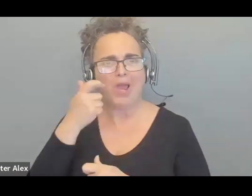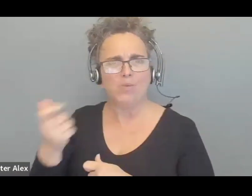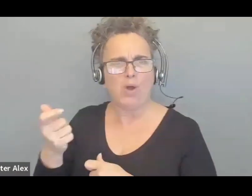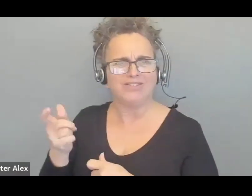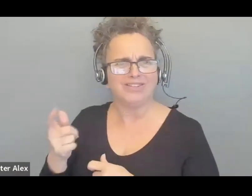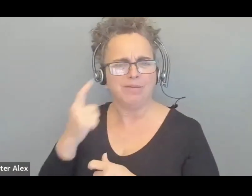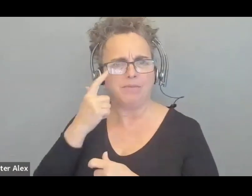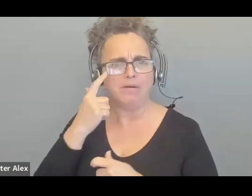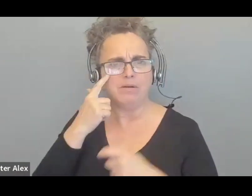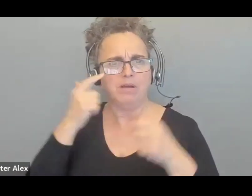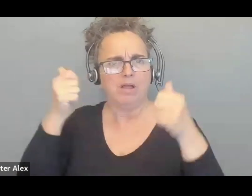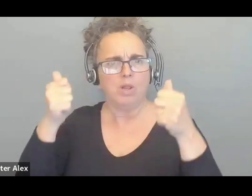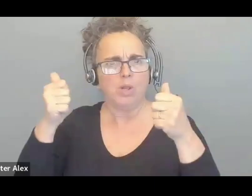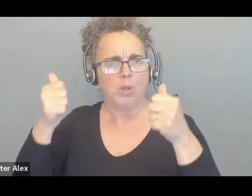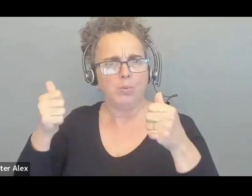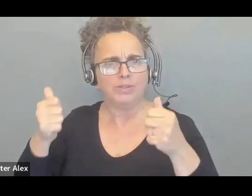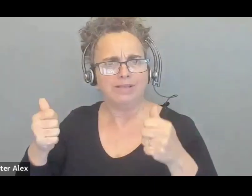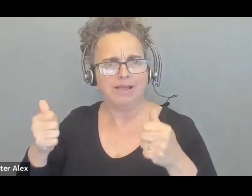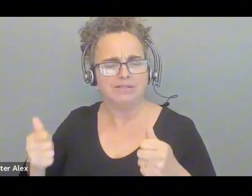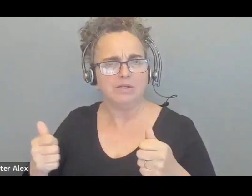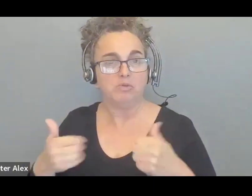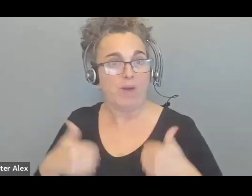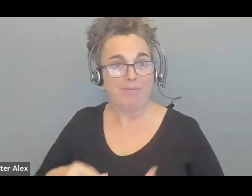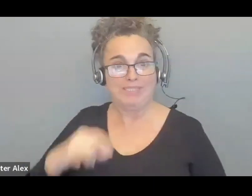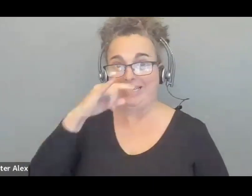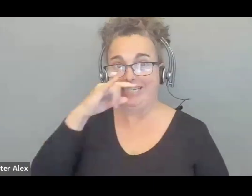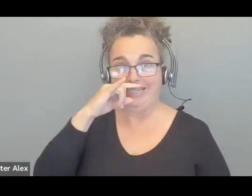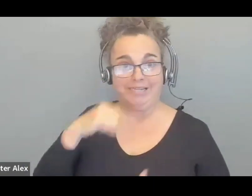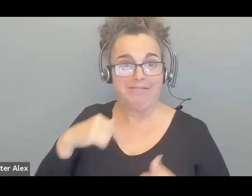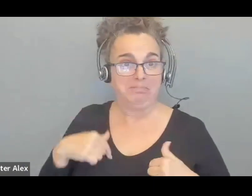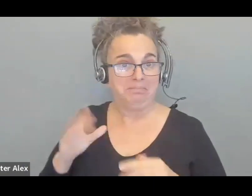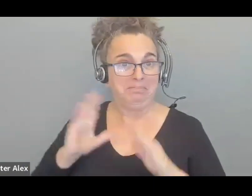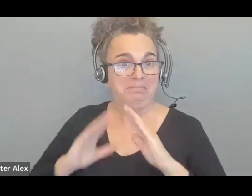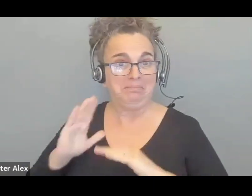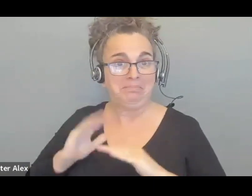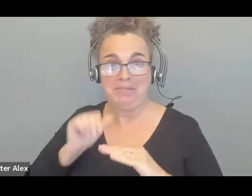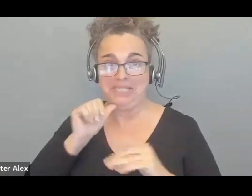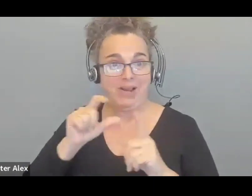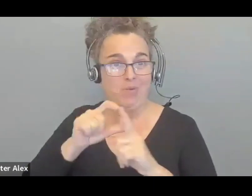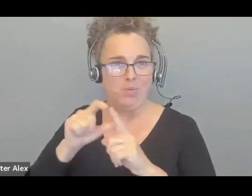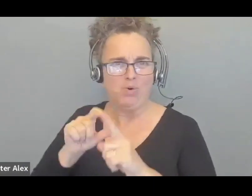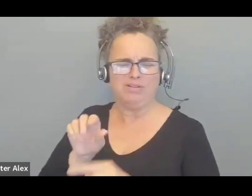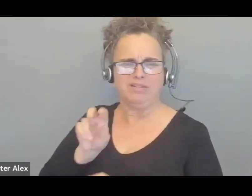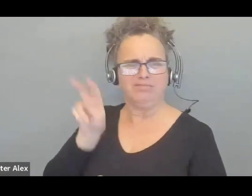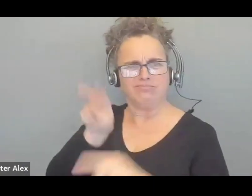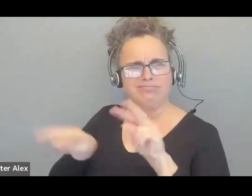and as a kid, you know, I didn't have vocabulary for, you know, what I was really witnessing,